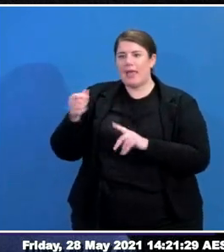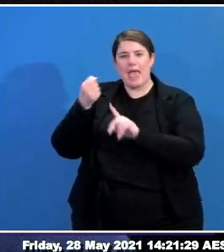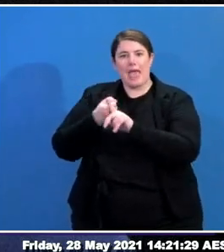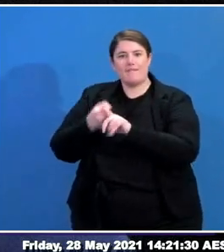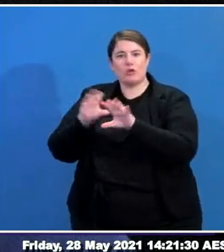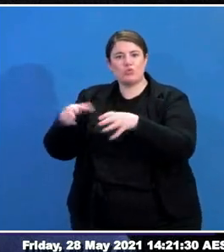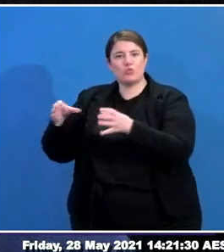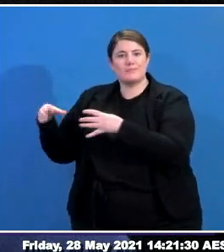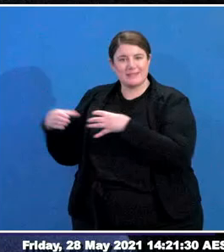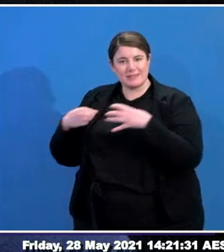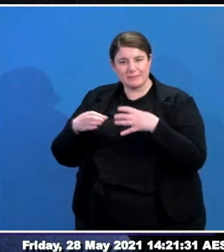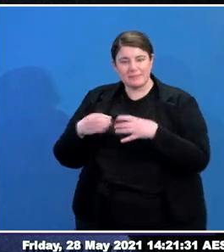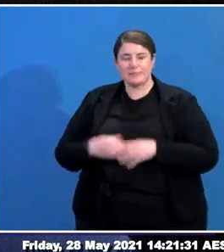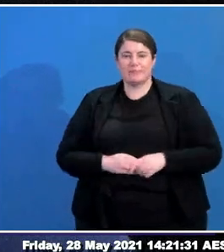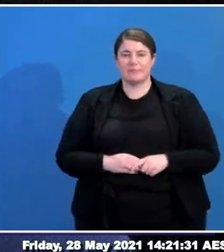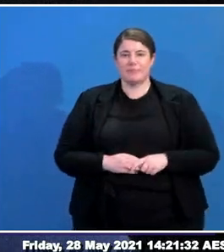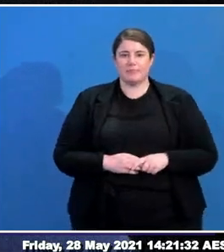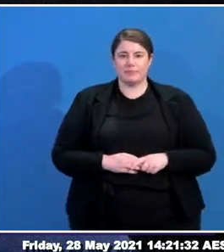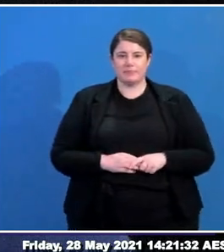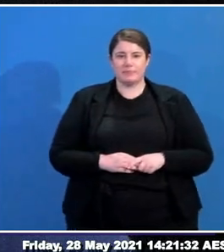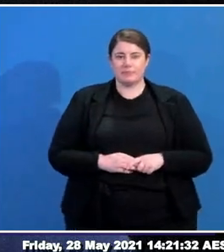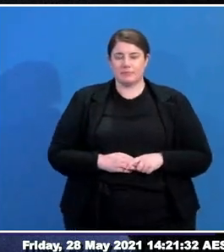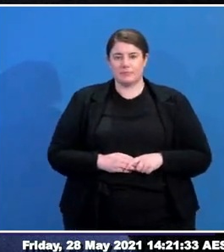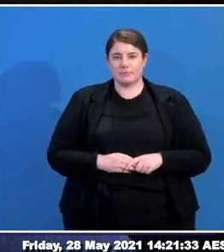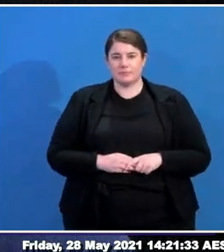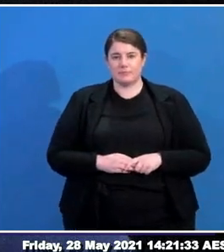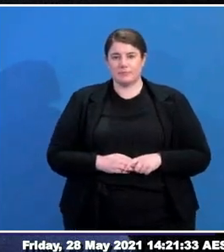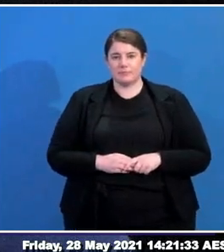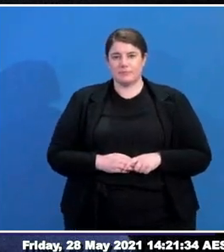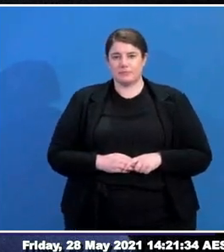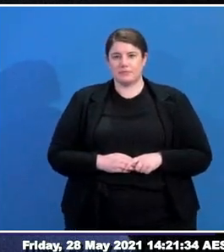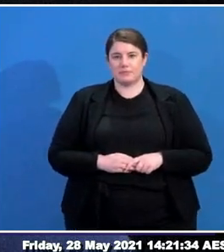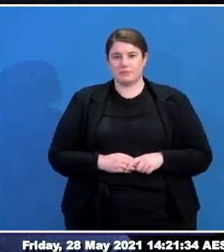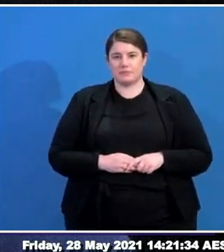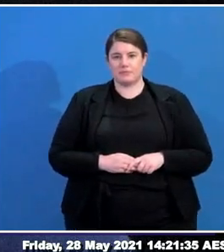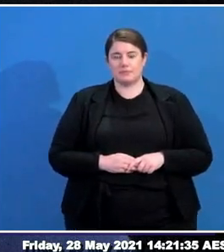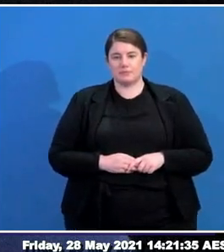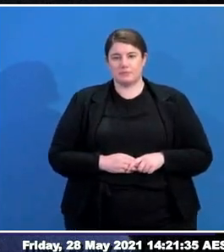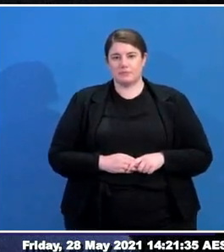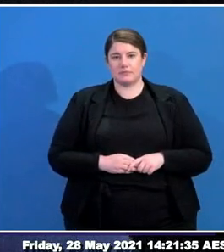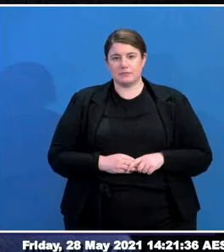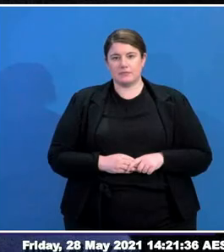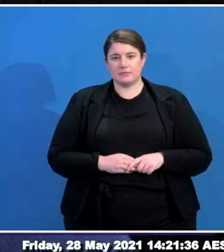At the operational level, depending on the matter that we are dealing